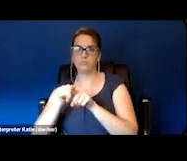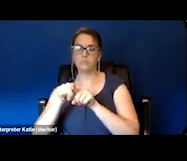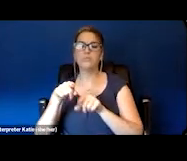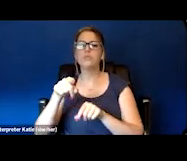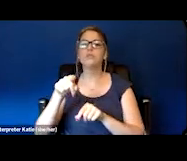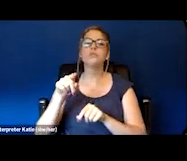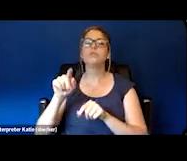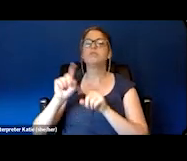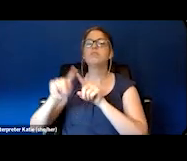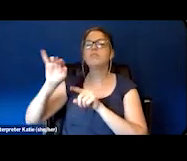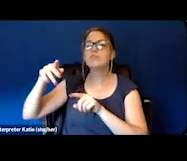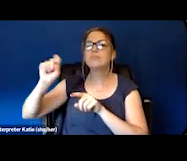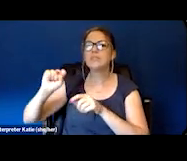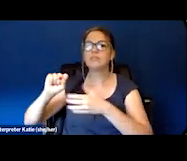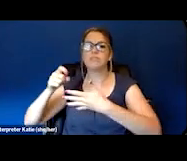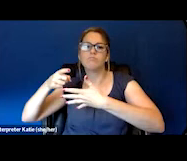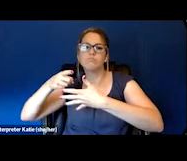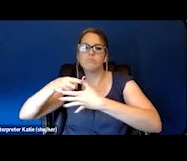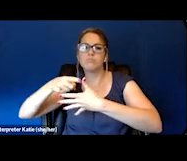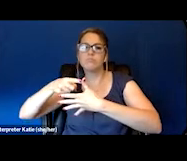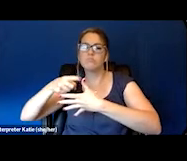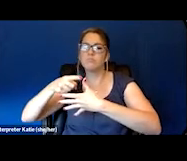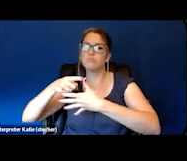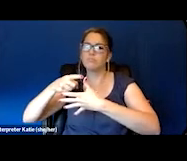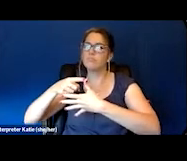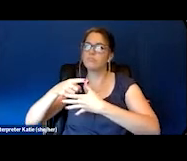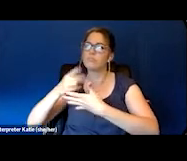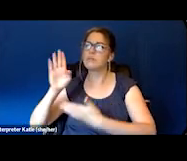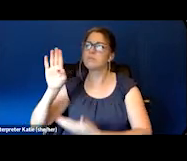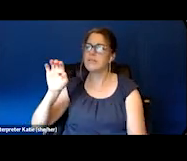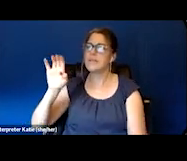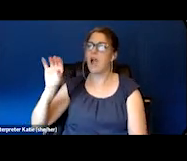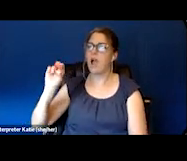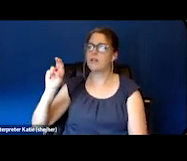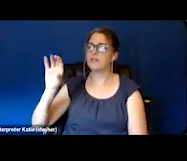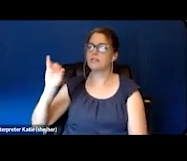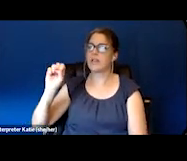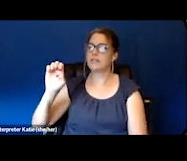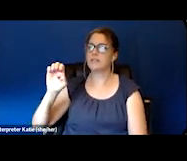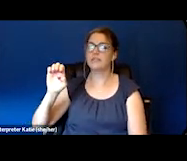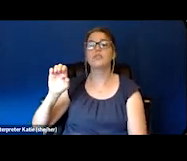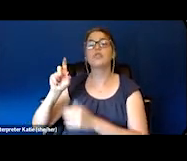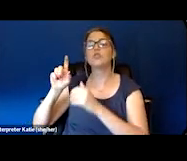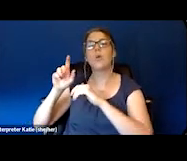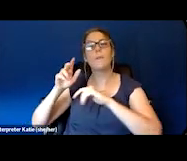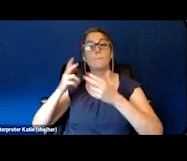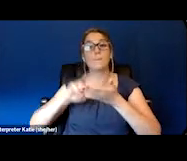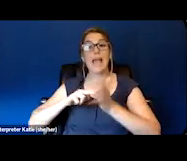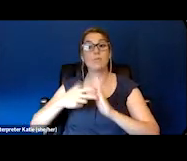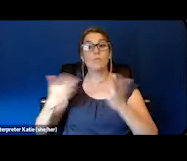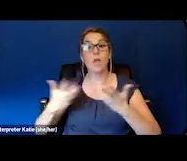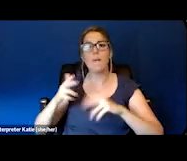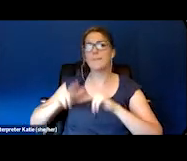you're building that trust. So really, at least when you're starting off, getting that information to them as quickly